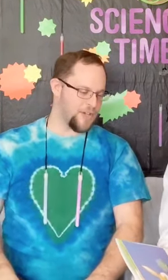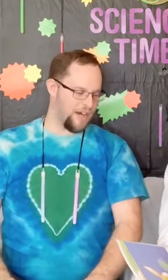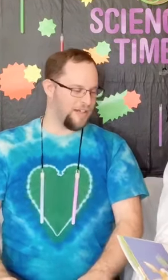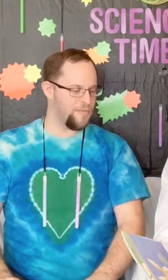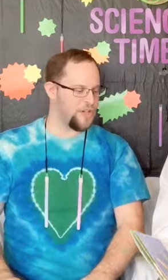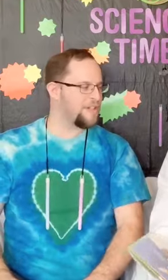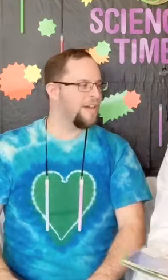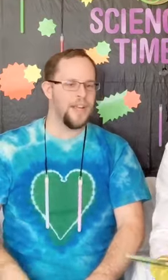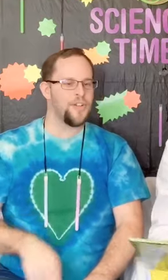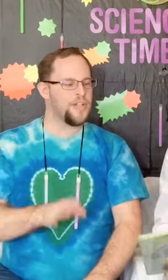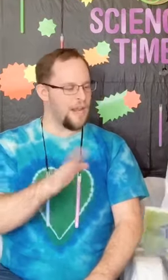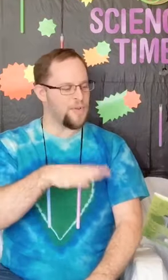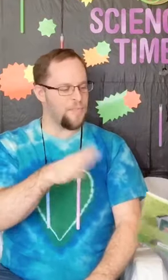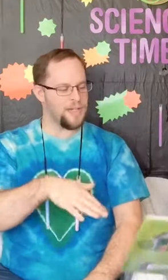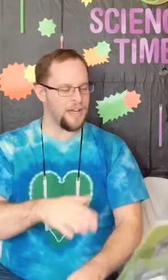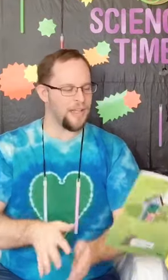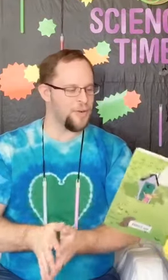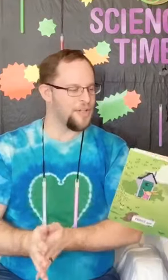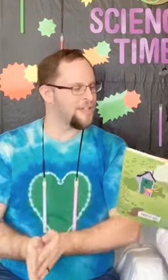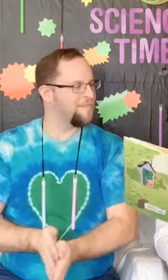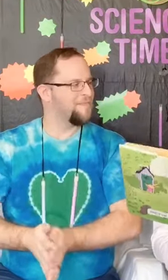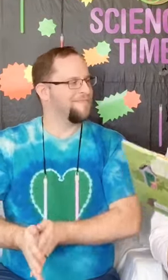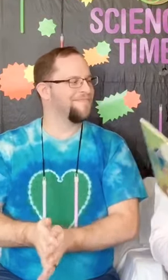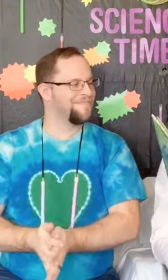sorry. Just stop jumping to conclusions. CALI: Okay.